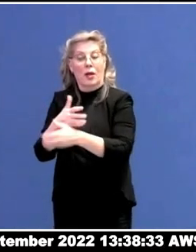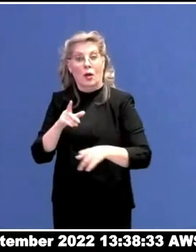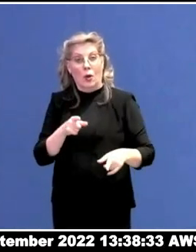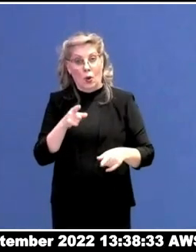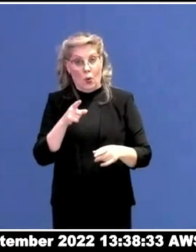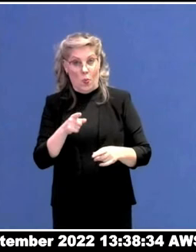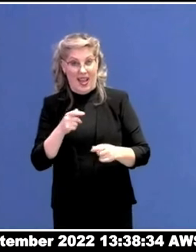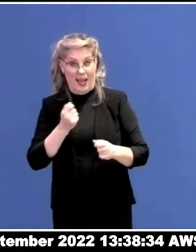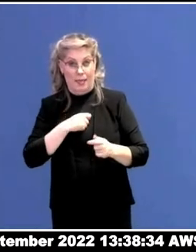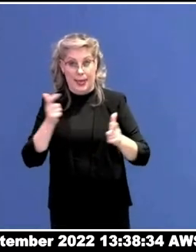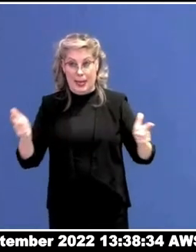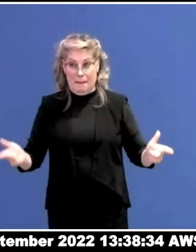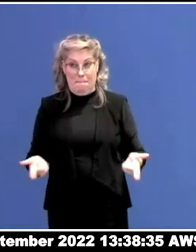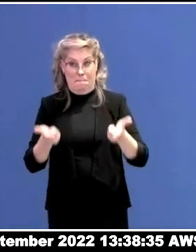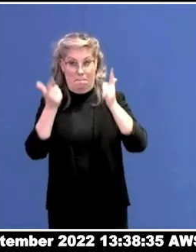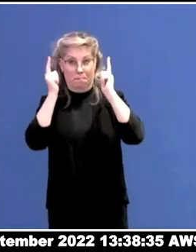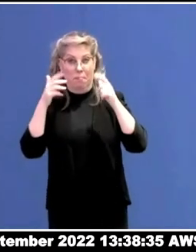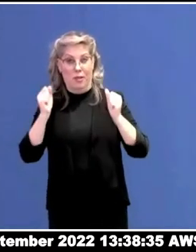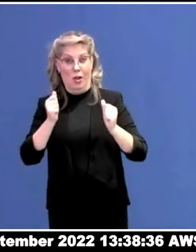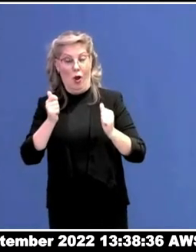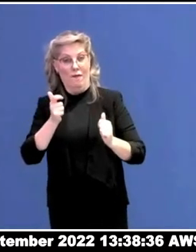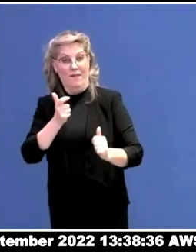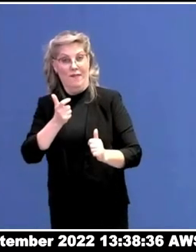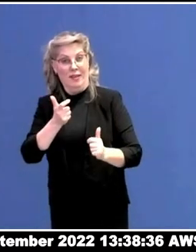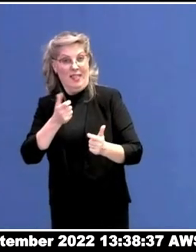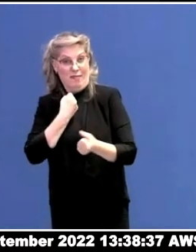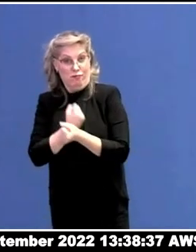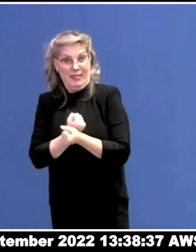that old prison back in the 90s. In a little village.